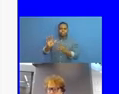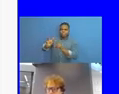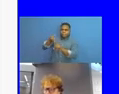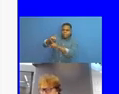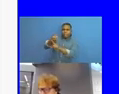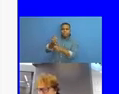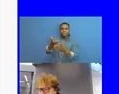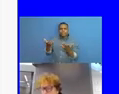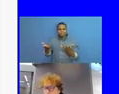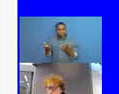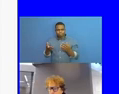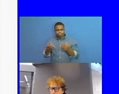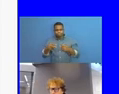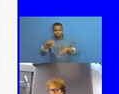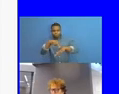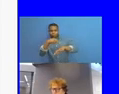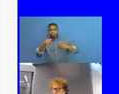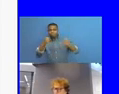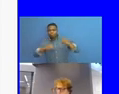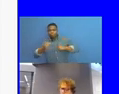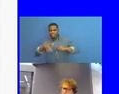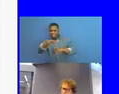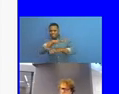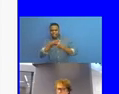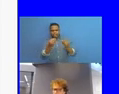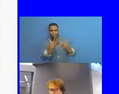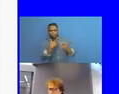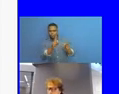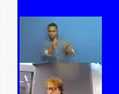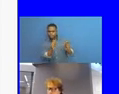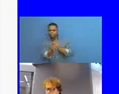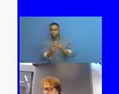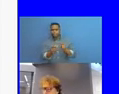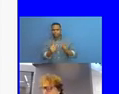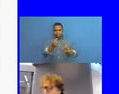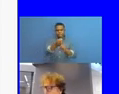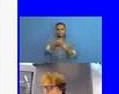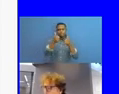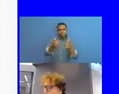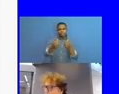it's quite complicated and you will certainly meet some challenges individually, but also as a partnership.